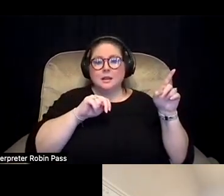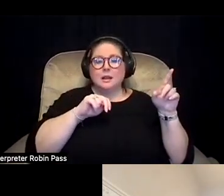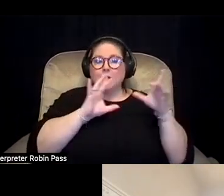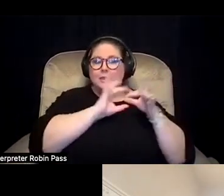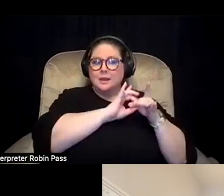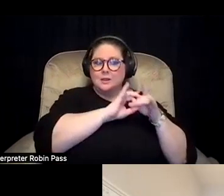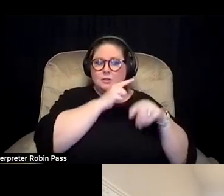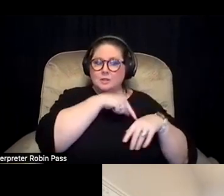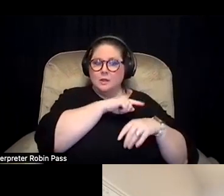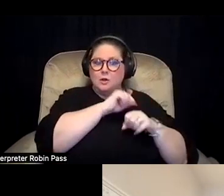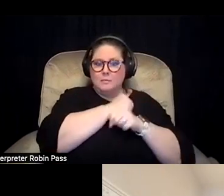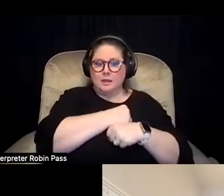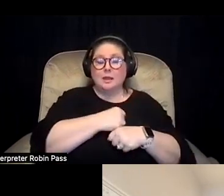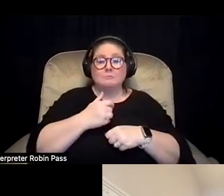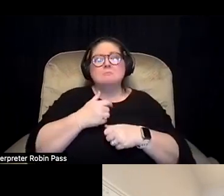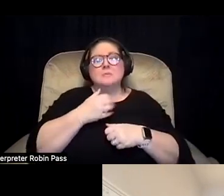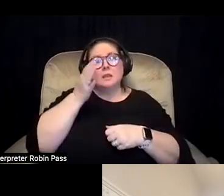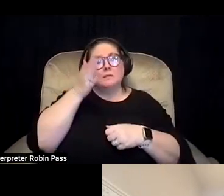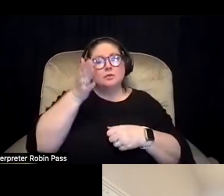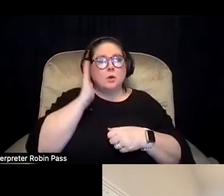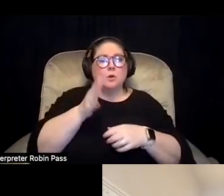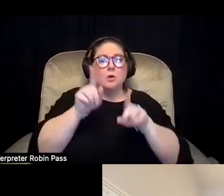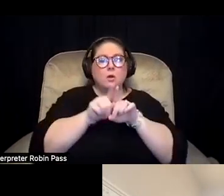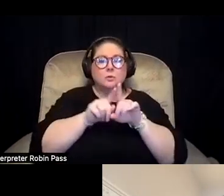in the in the coming weeks and months i will also be looking at other communities